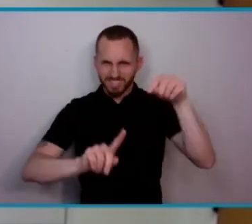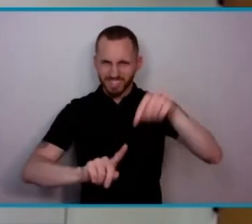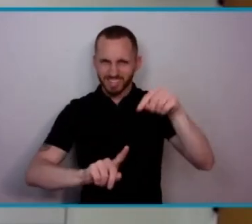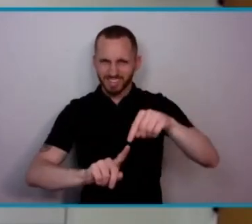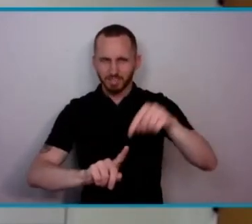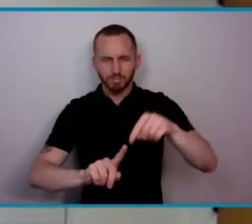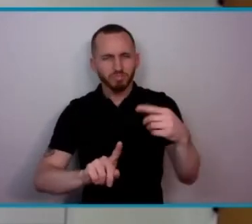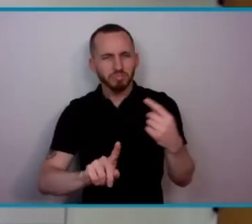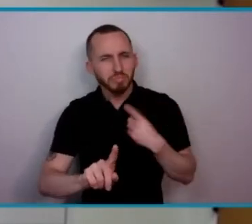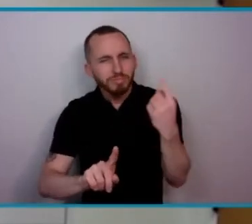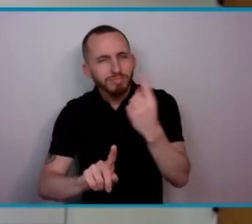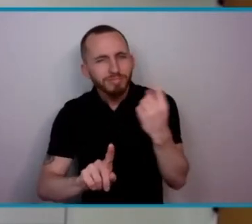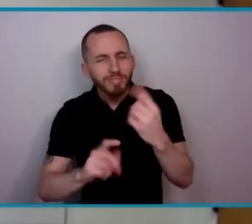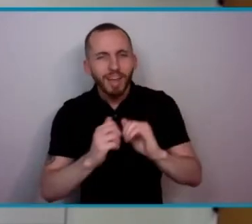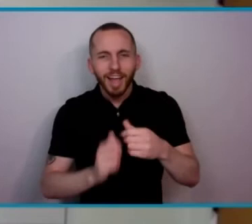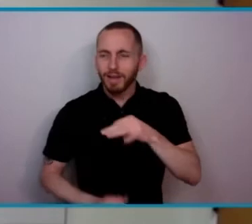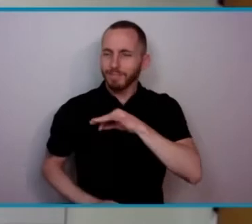in an applied sense is very appealing.